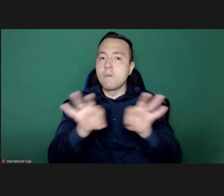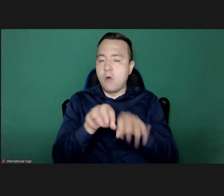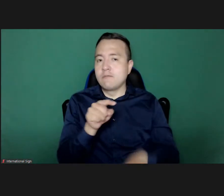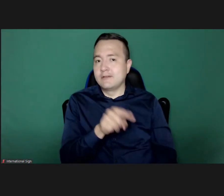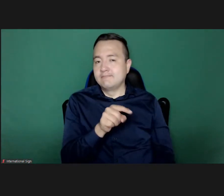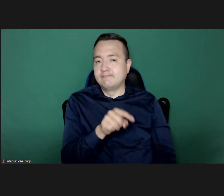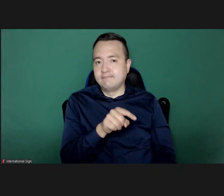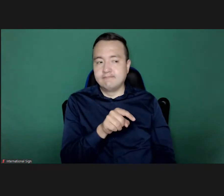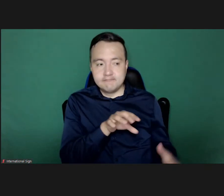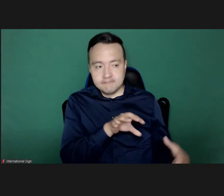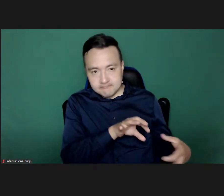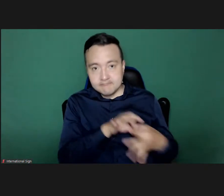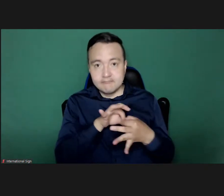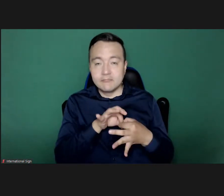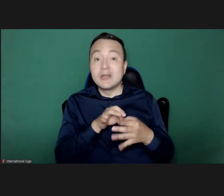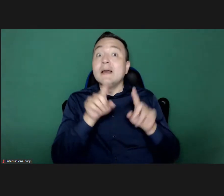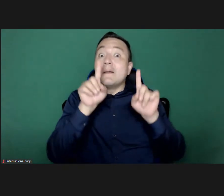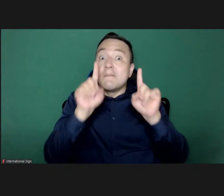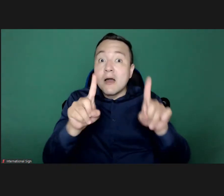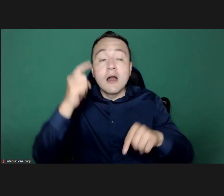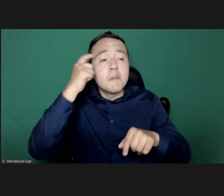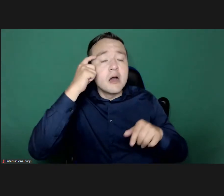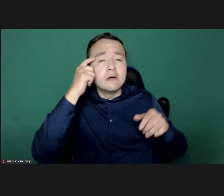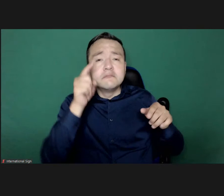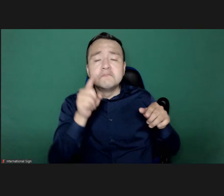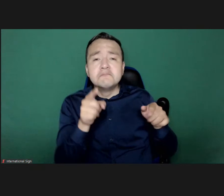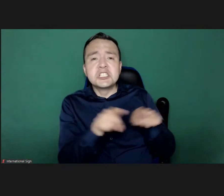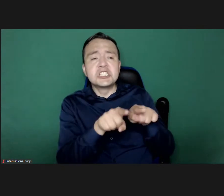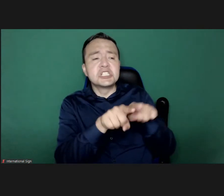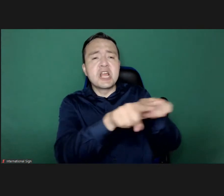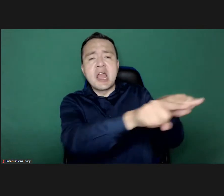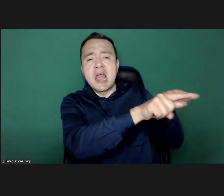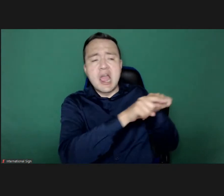There are areas of the private sector where they can work